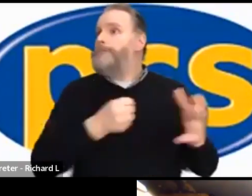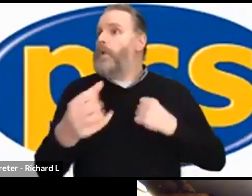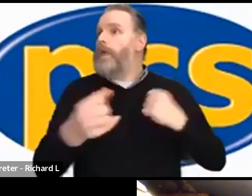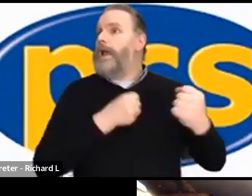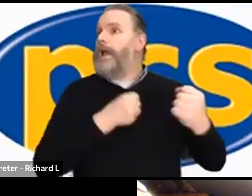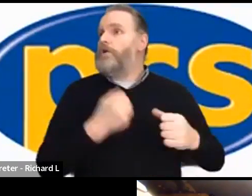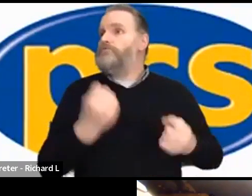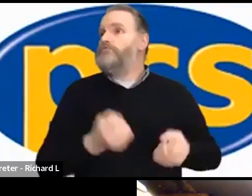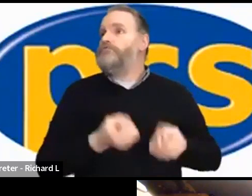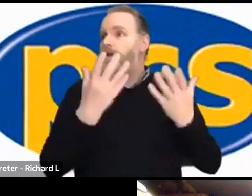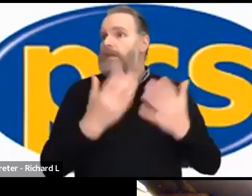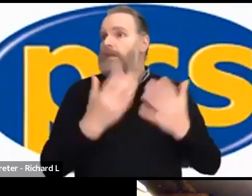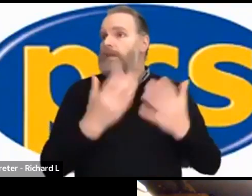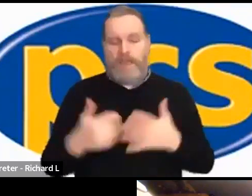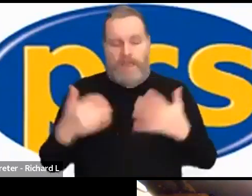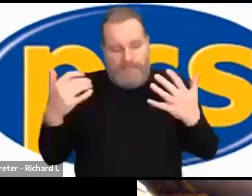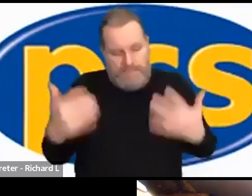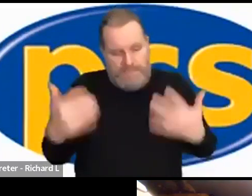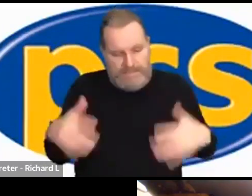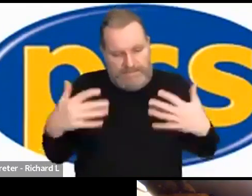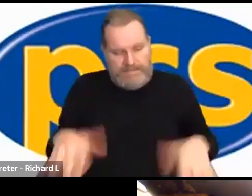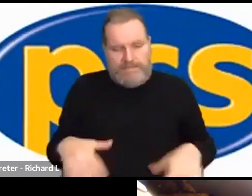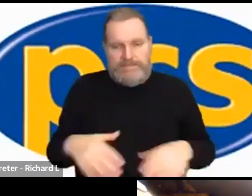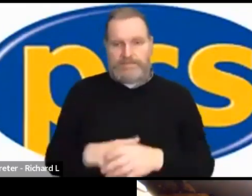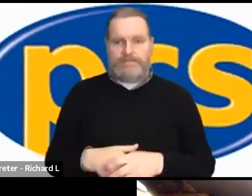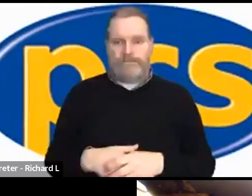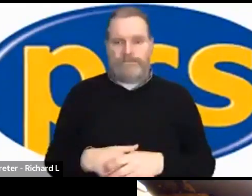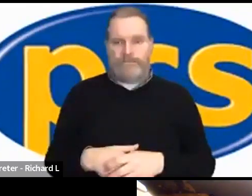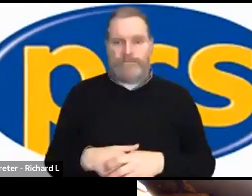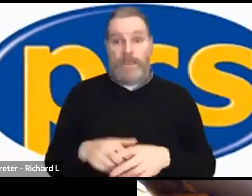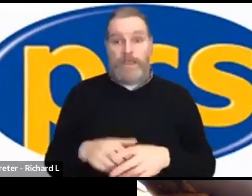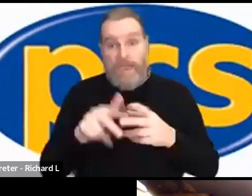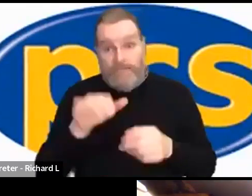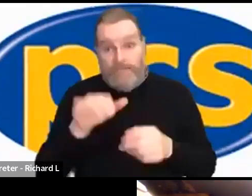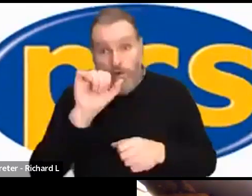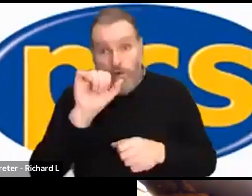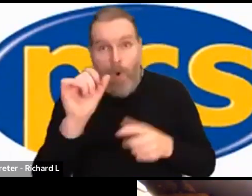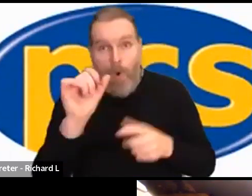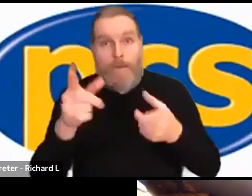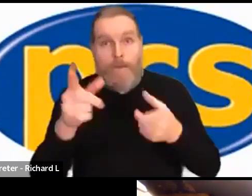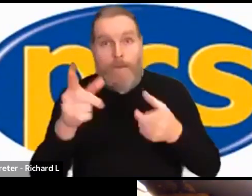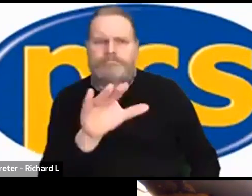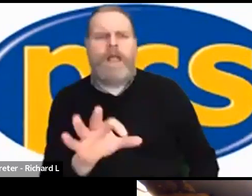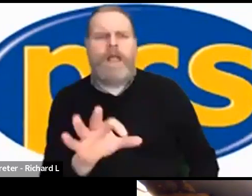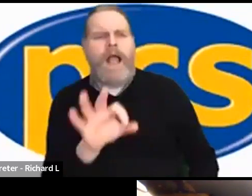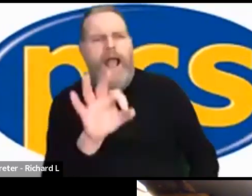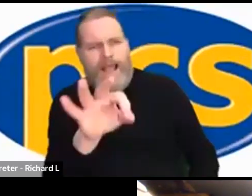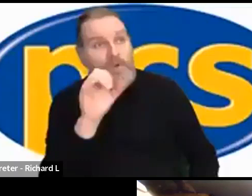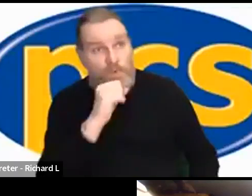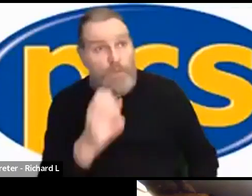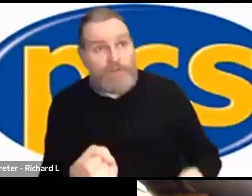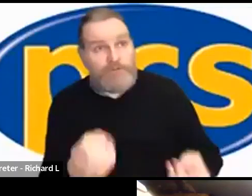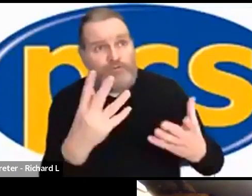That's all we have to do. Now. o do. Legally, that's all you have to do. So have to do. So. Nobody needs answers. answer that question, and that question, and you know I